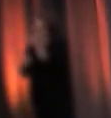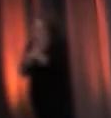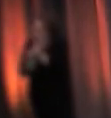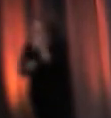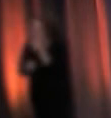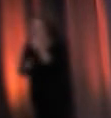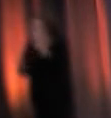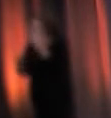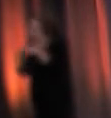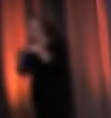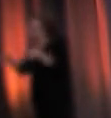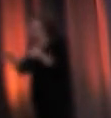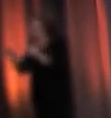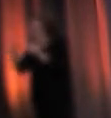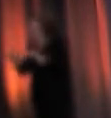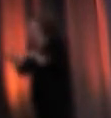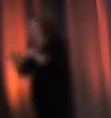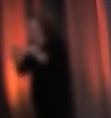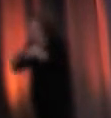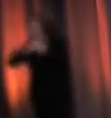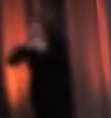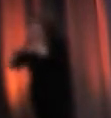Finally our 3rd element: disability.